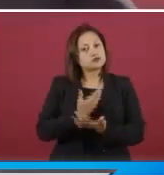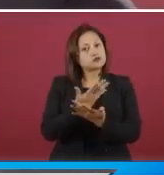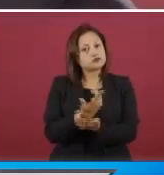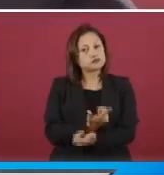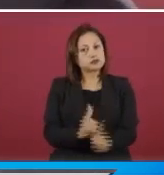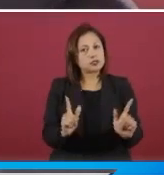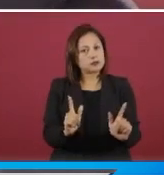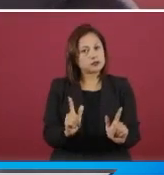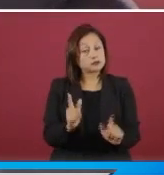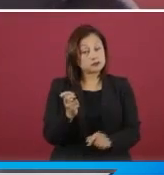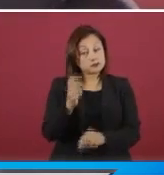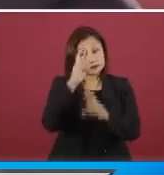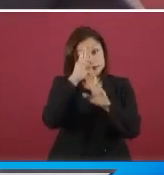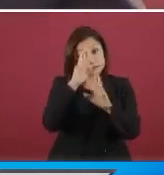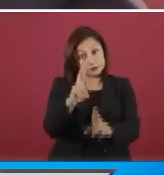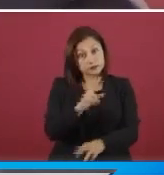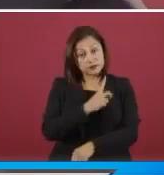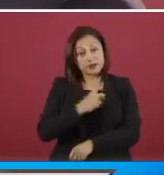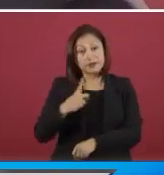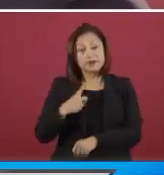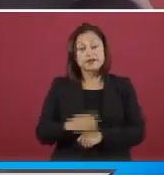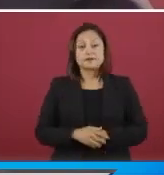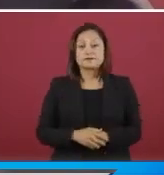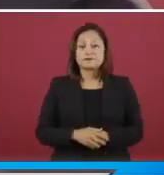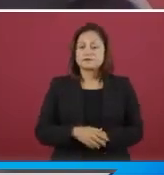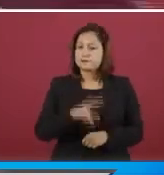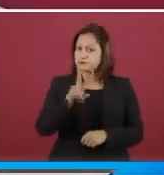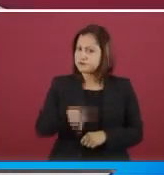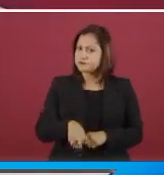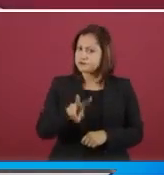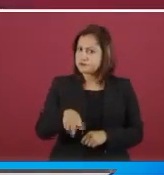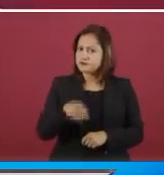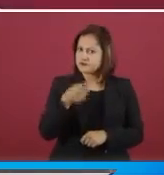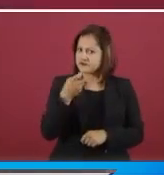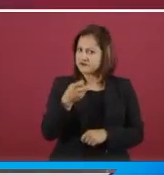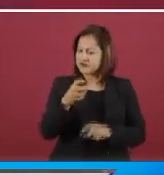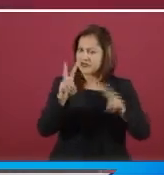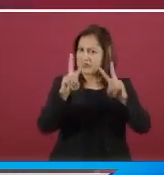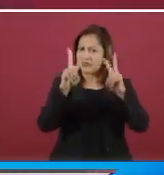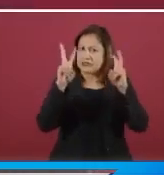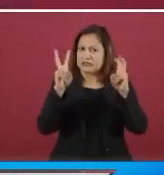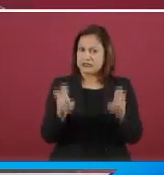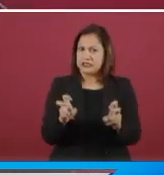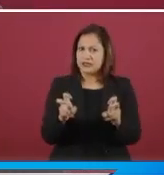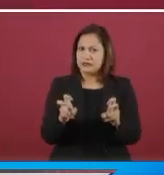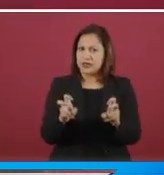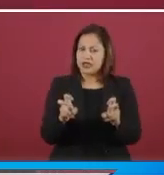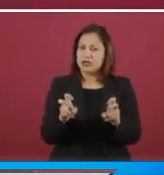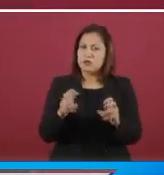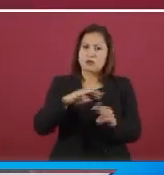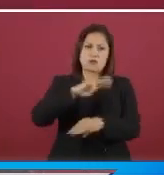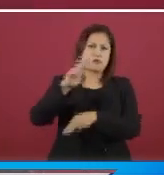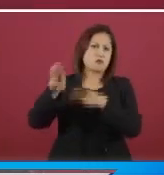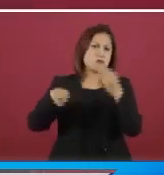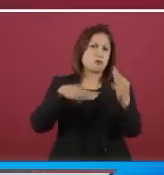The President reiterates that he has never paid advertising on the Internet since he created his accounts and the Presidency of the Republic has not done so either